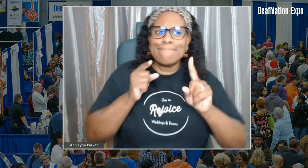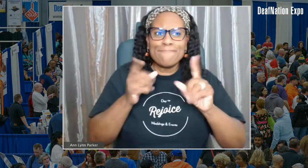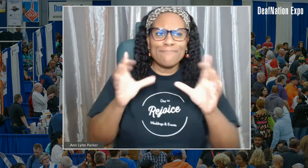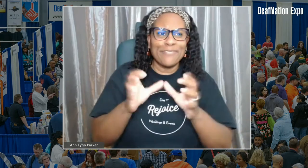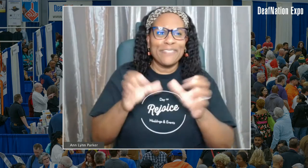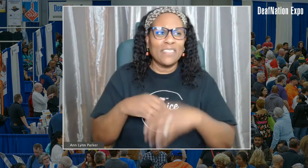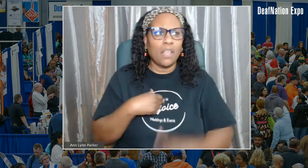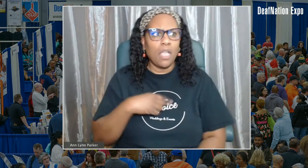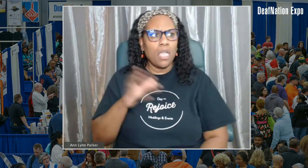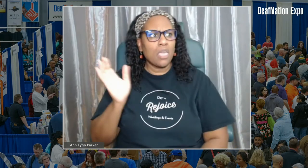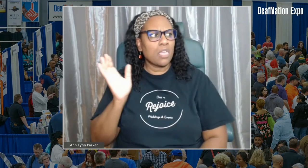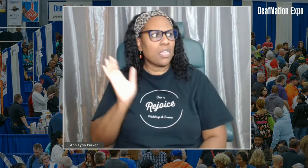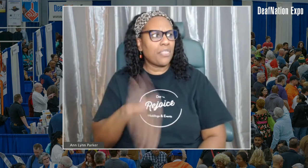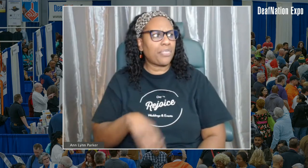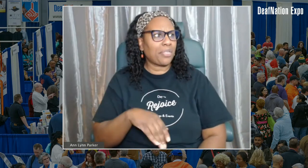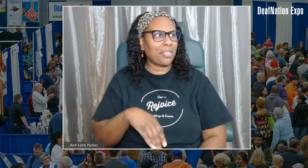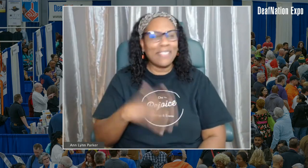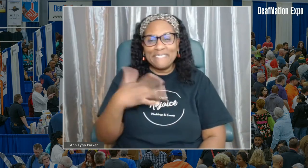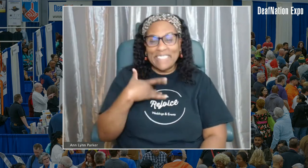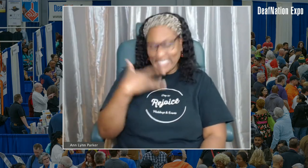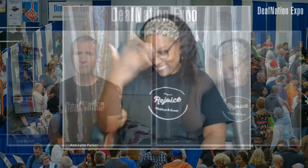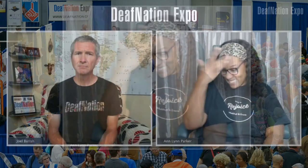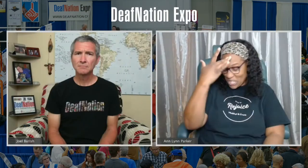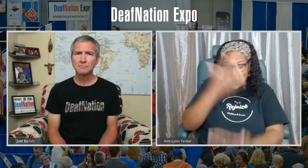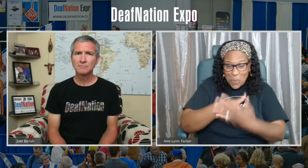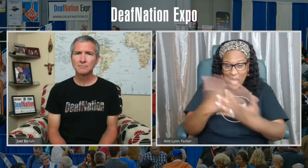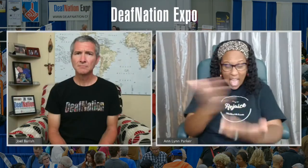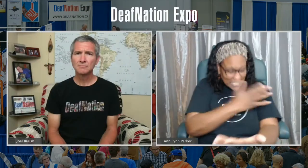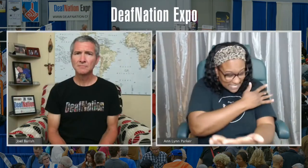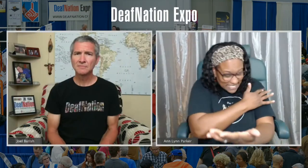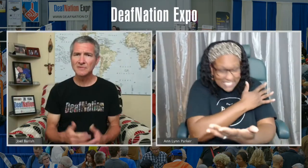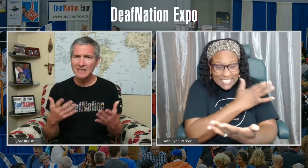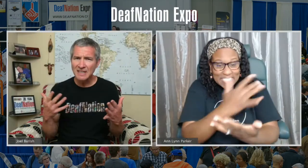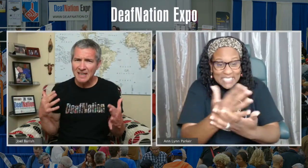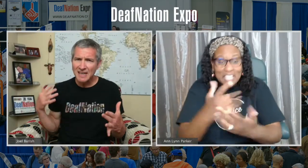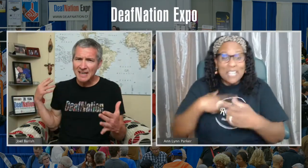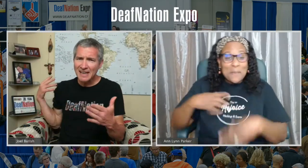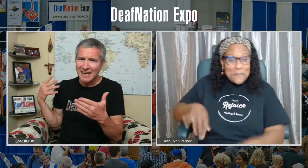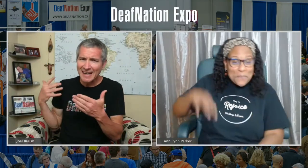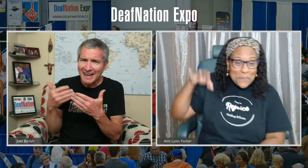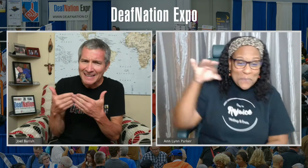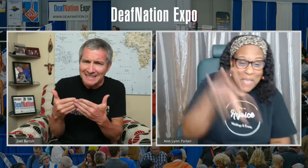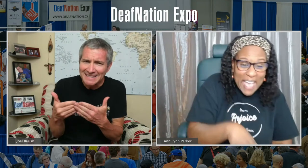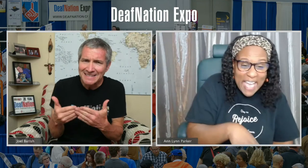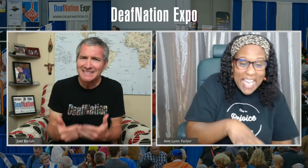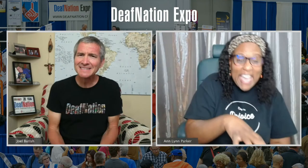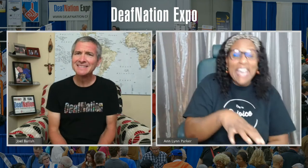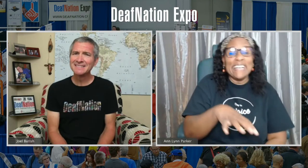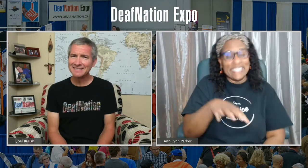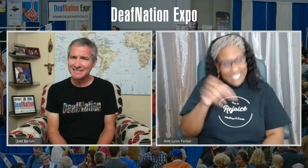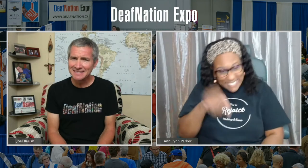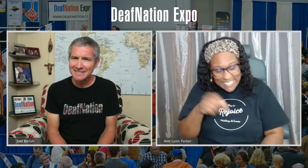I didn’t yearn for a certificate. I felt sick that I wasted all of my hard work and money.